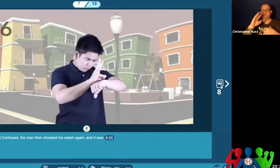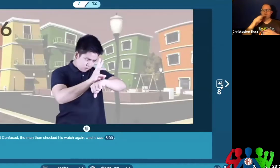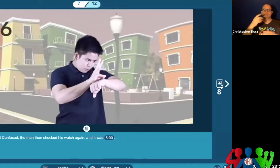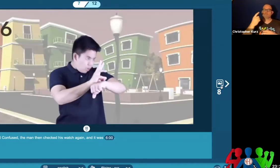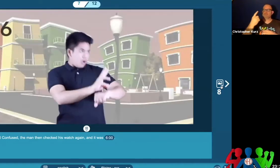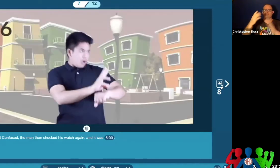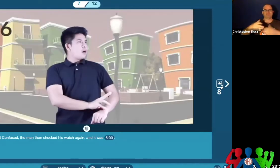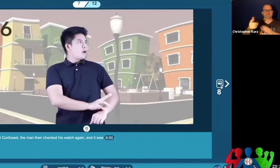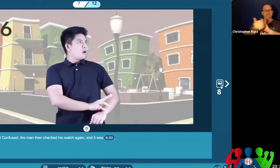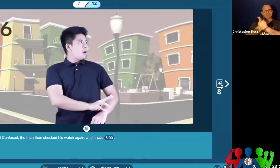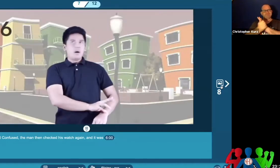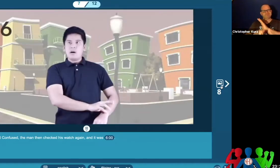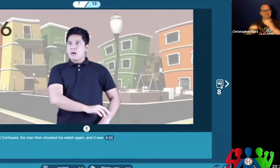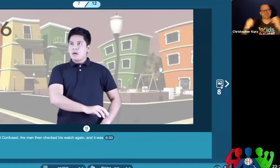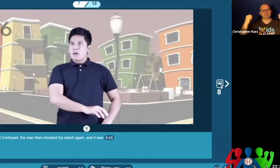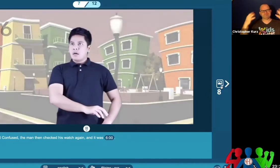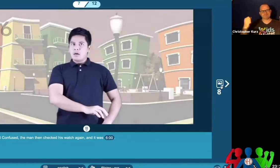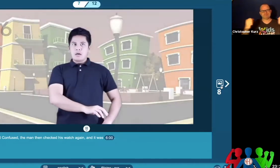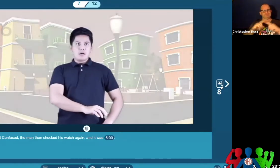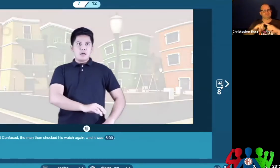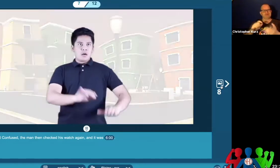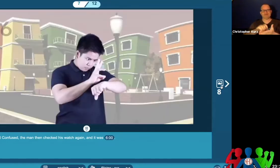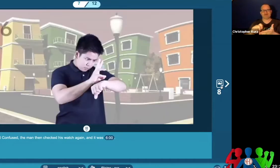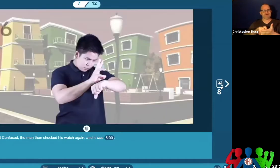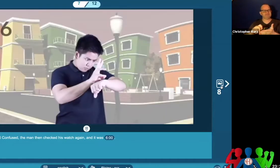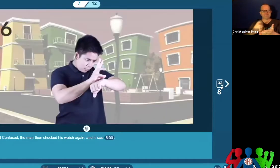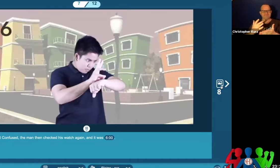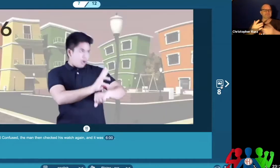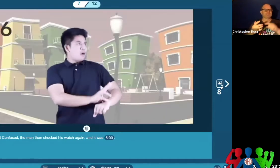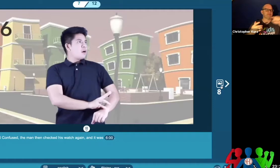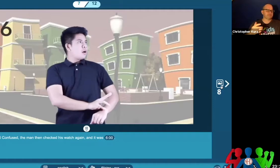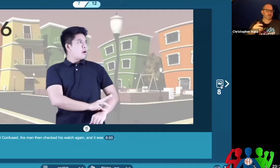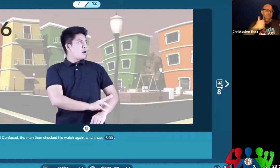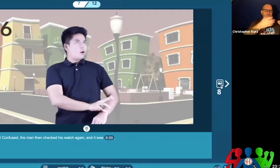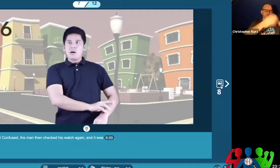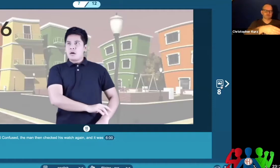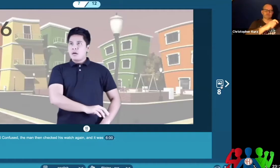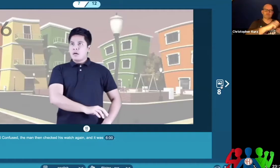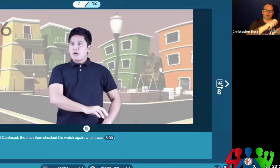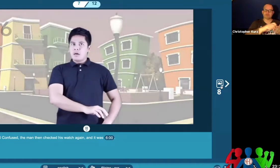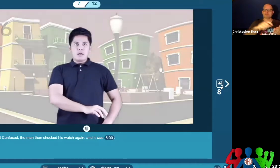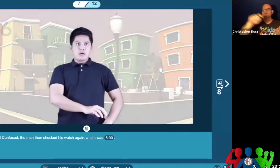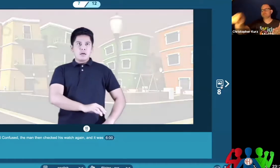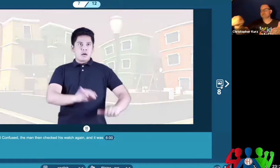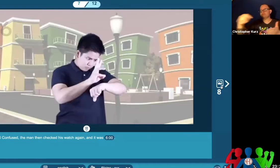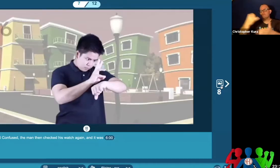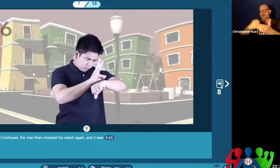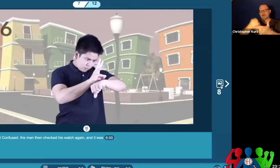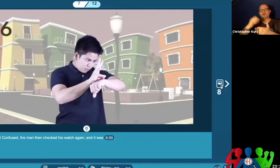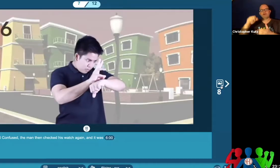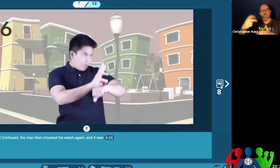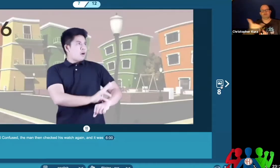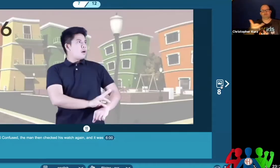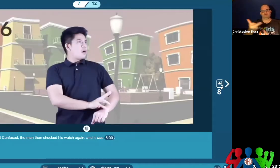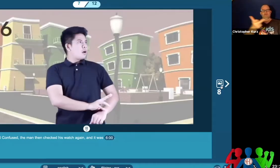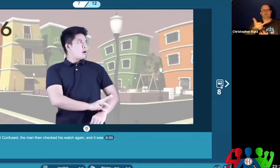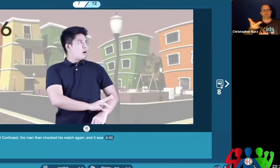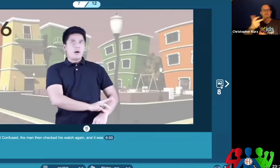the database, in sign language, through graphics, and in written language, and we've seen that